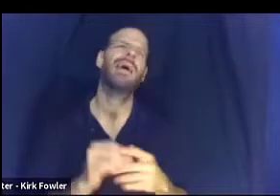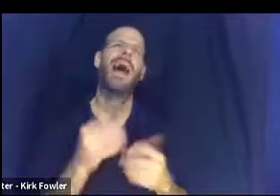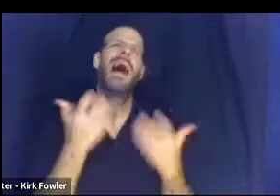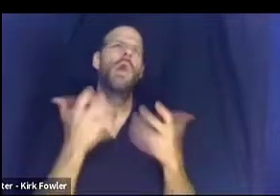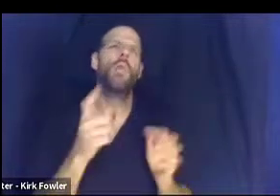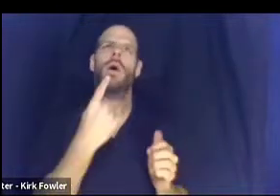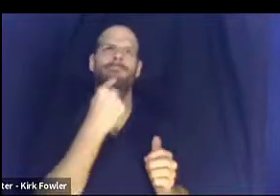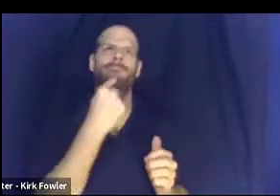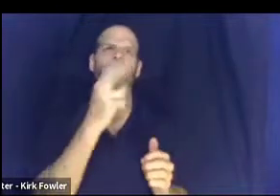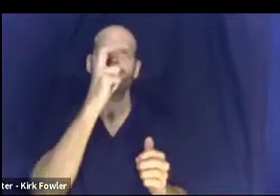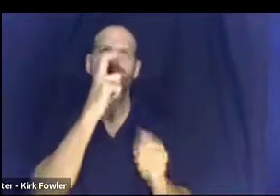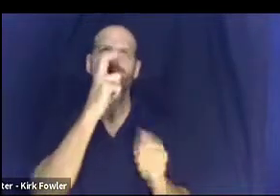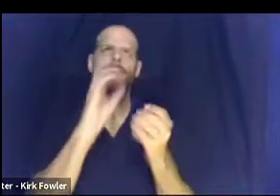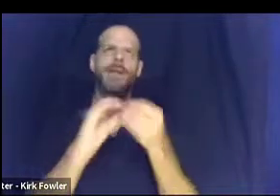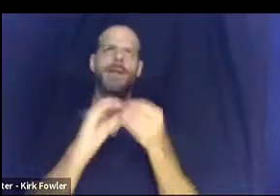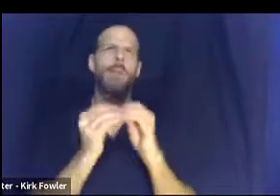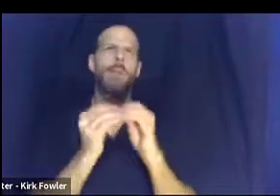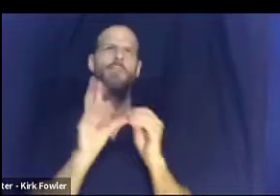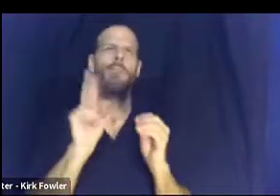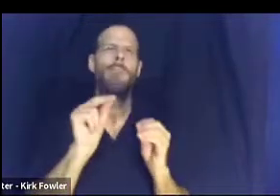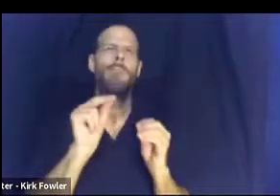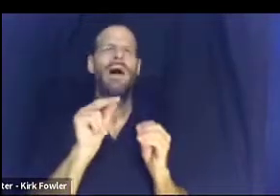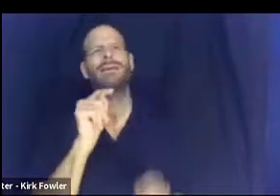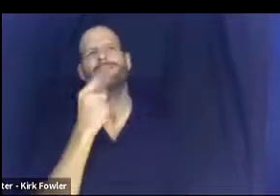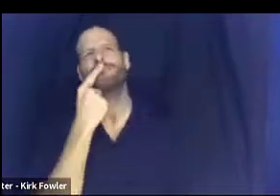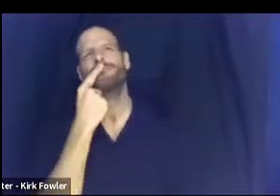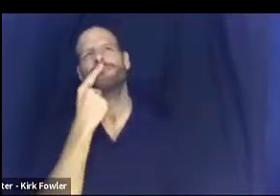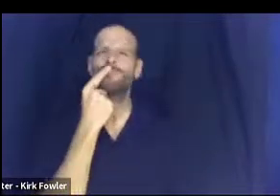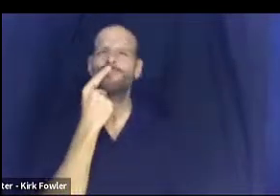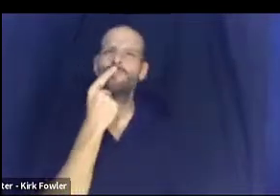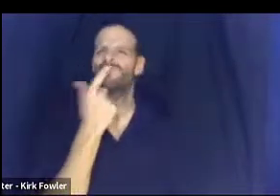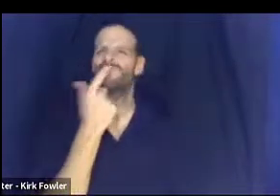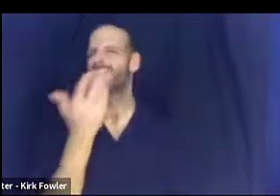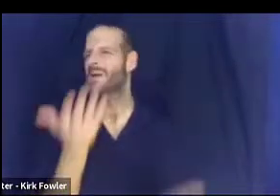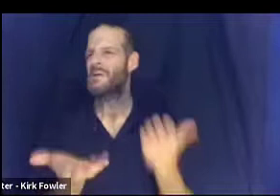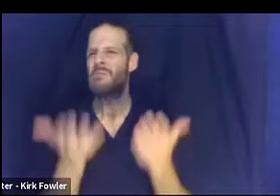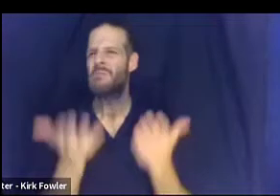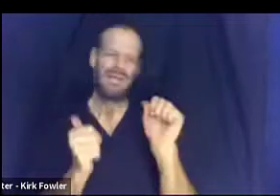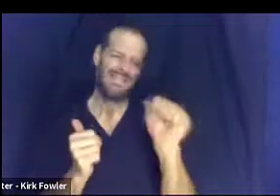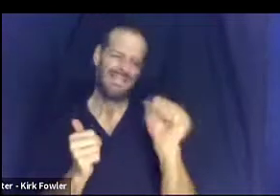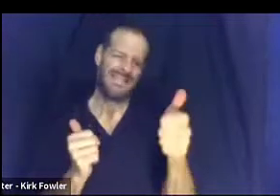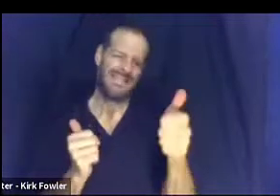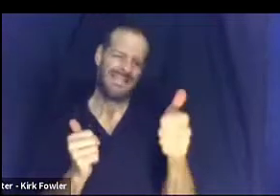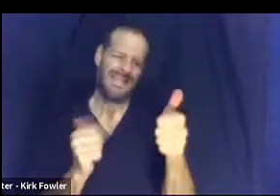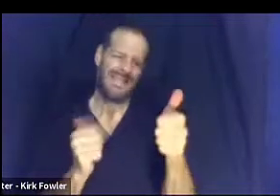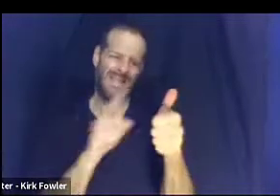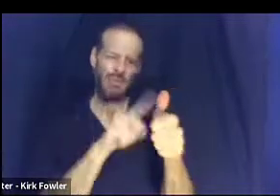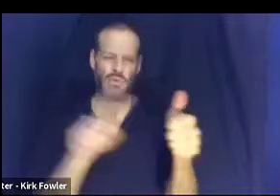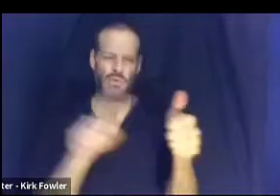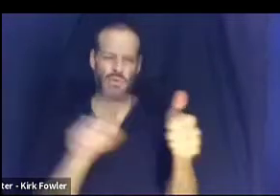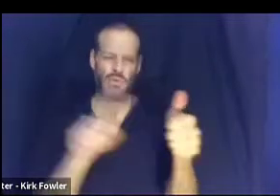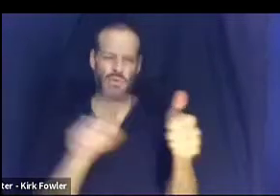really probably no more than between 10 and 20 symbols max for anticipation level.